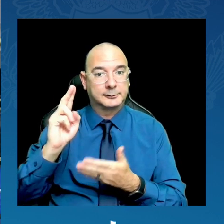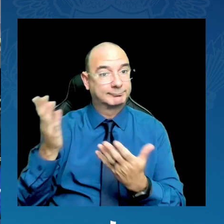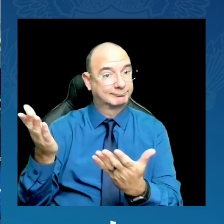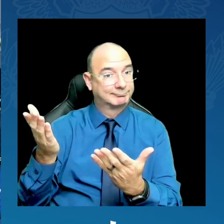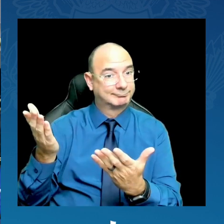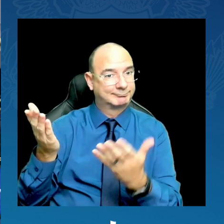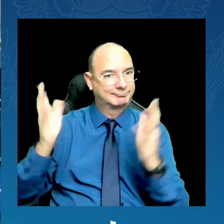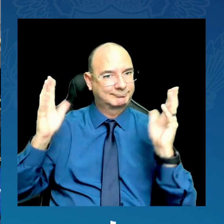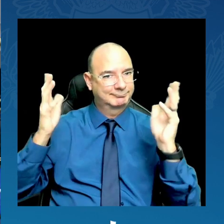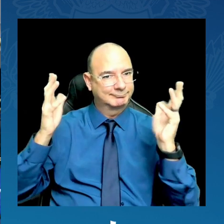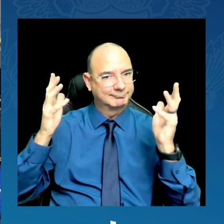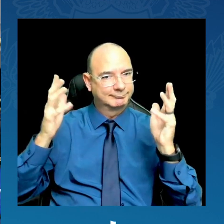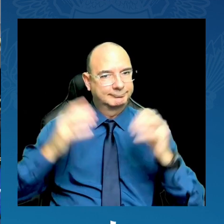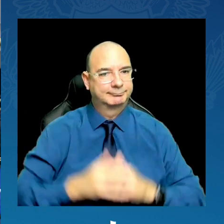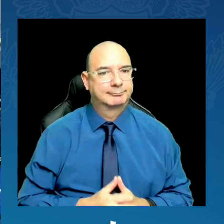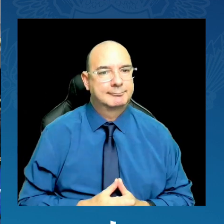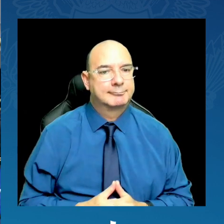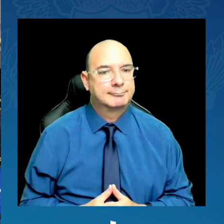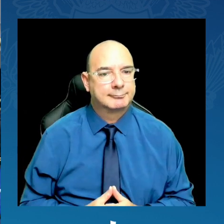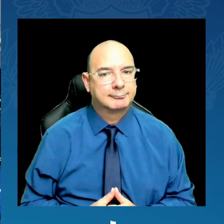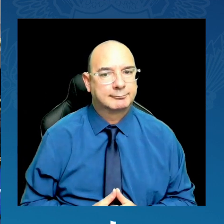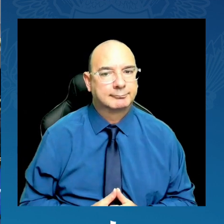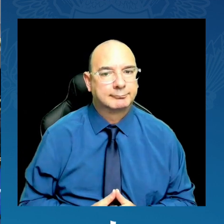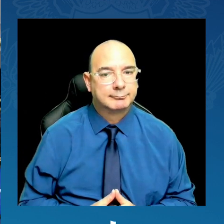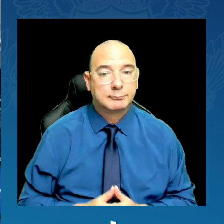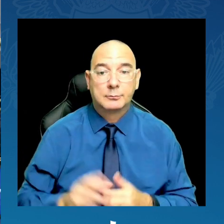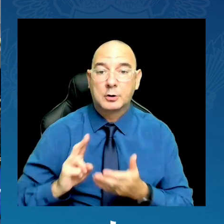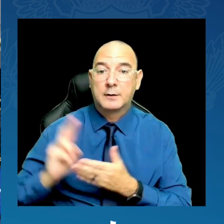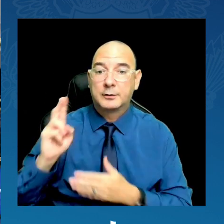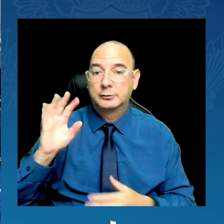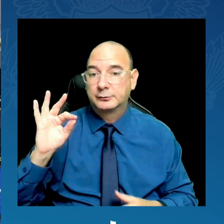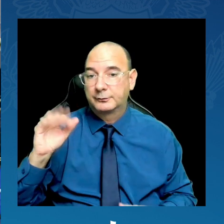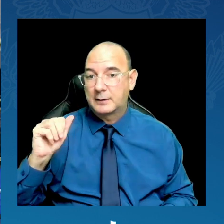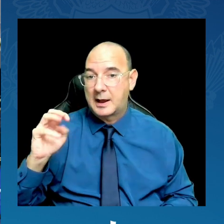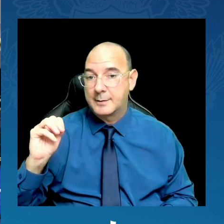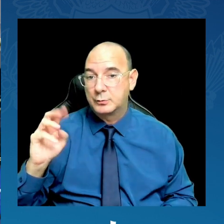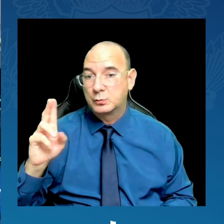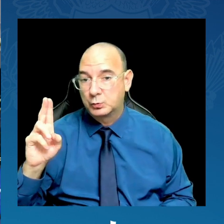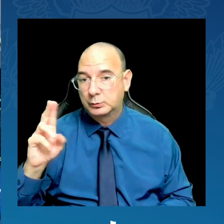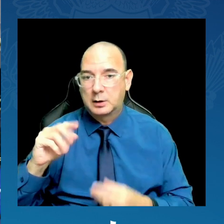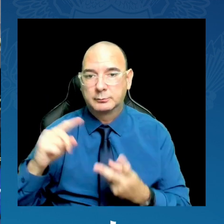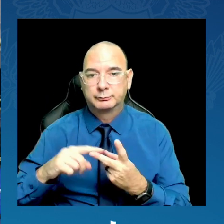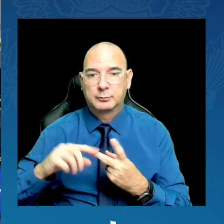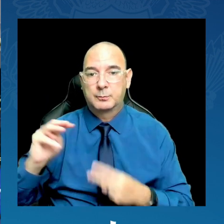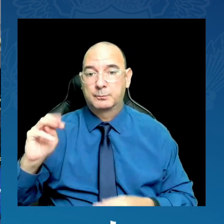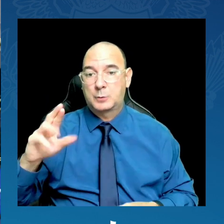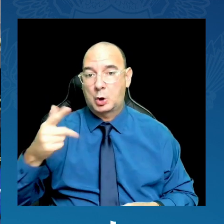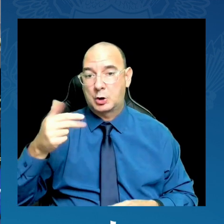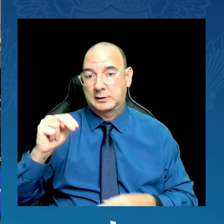Auburn University, FAMU, Morgan State University and others. M.A. Minority serving institutions